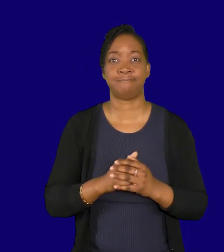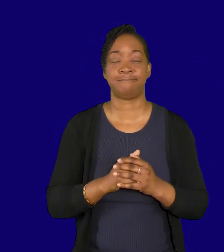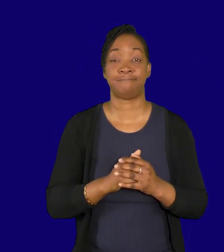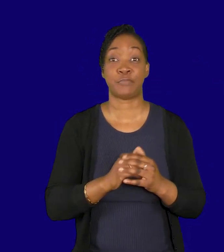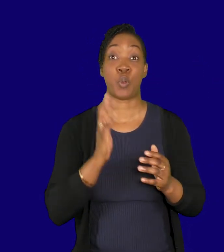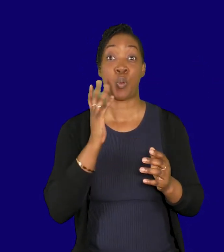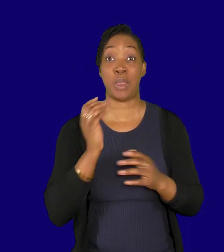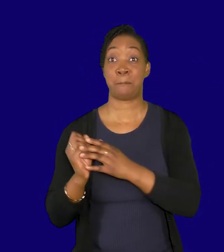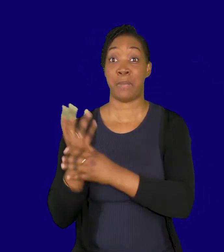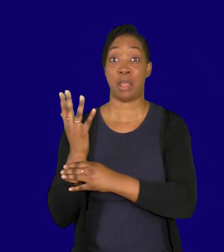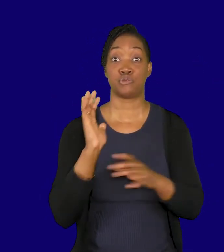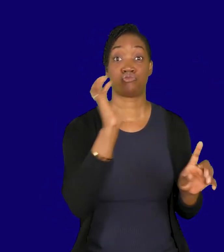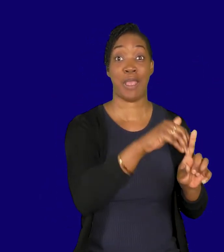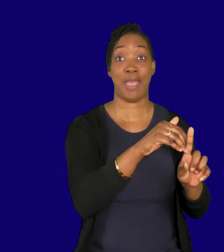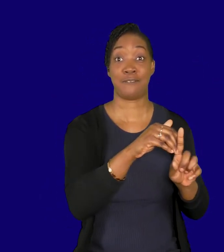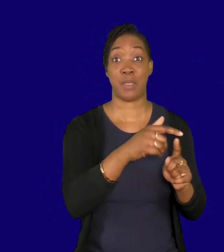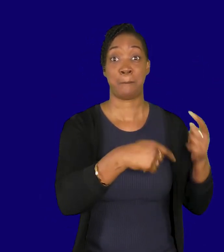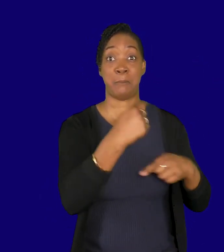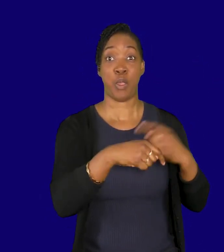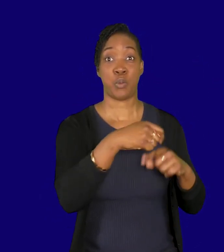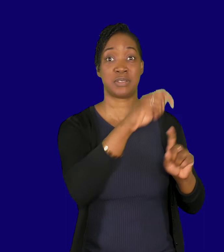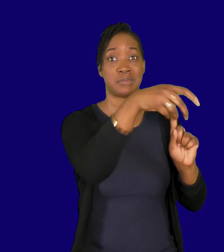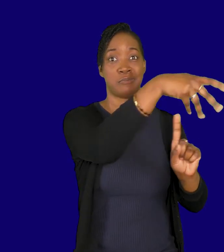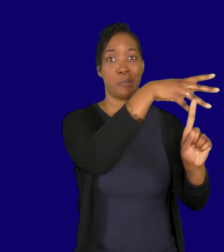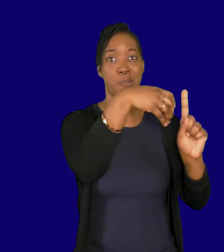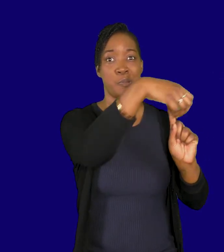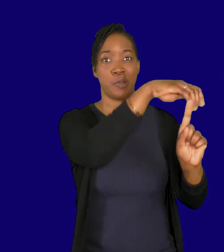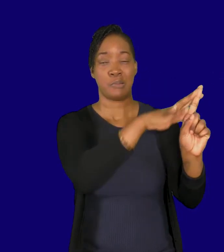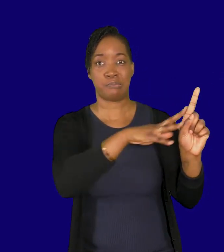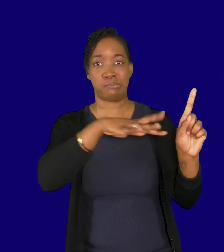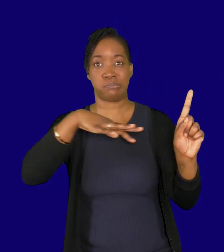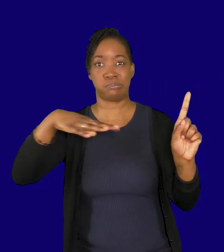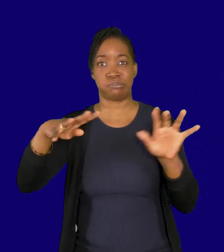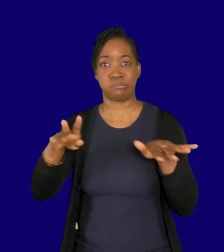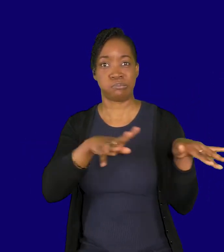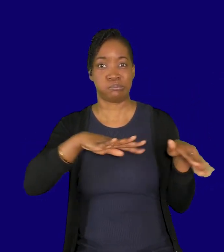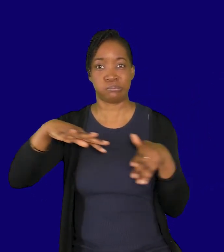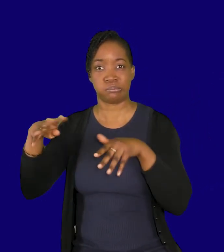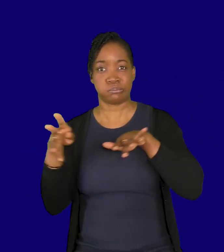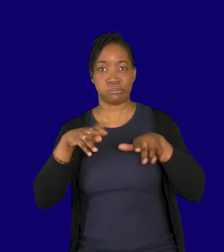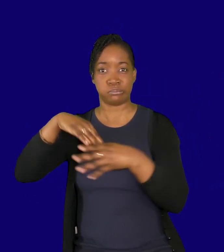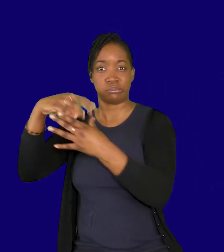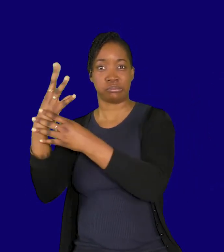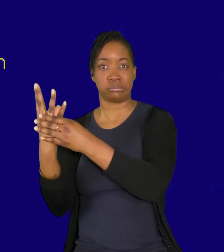When the plant arrives at it, The scene plays backwards, forwards again. Then on repeat.